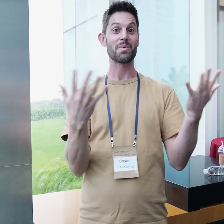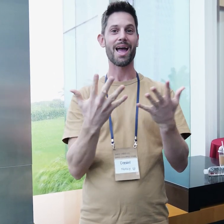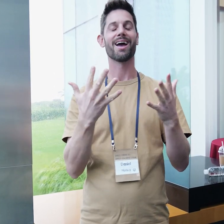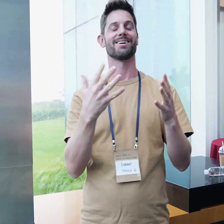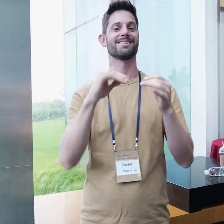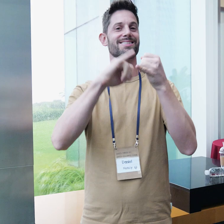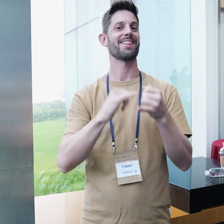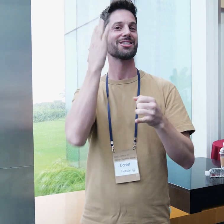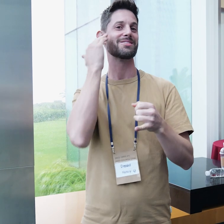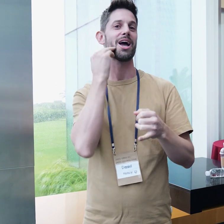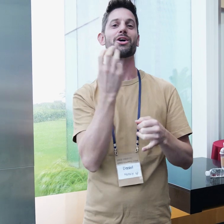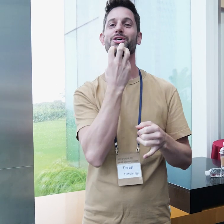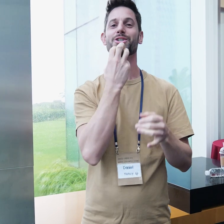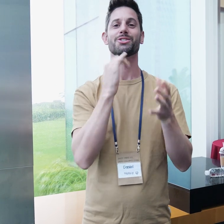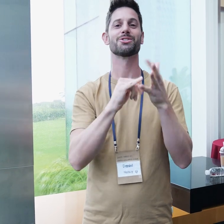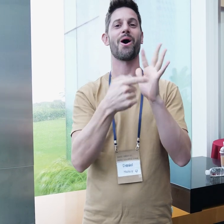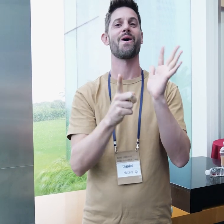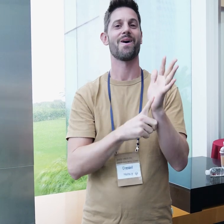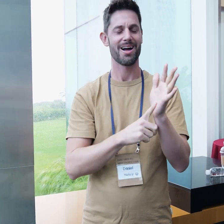The CODA conference was held in South Korea, Seoul.